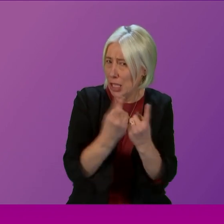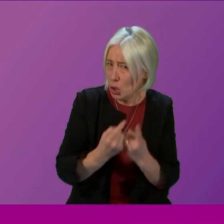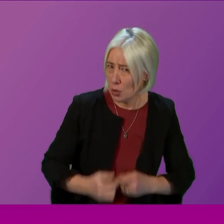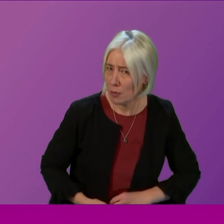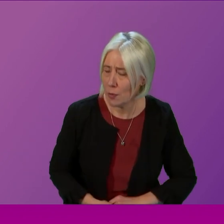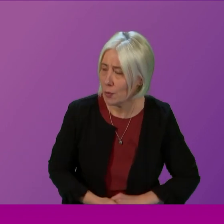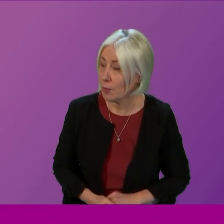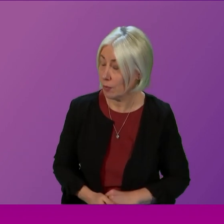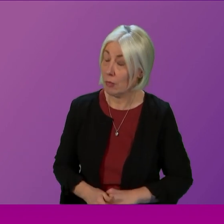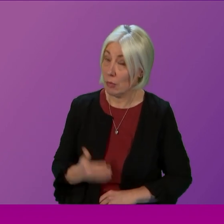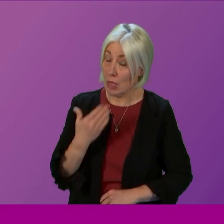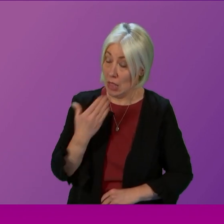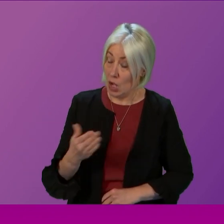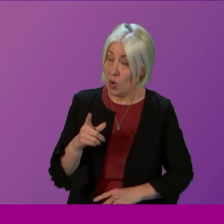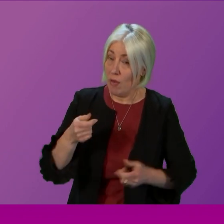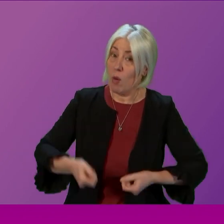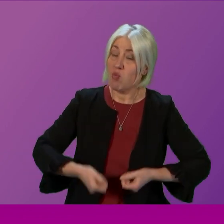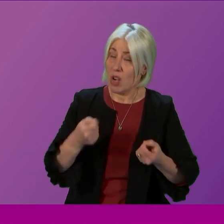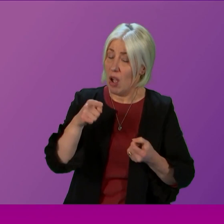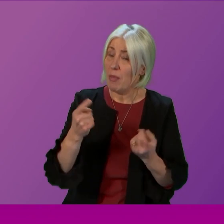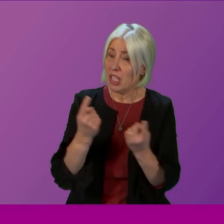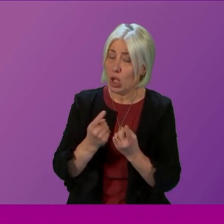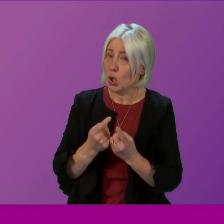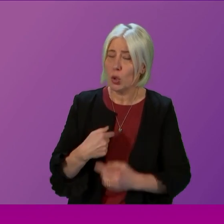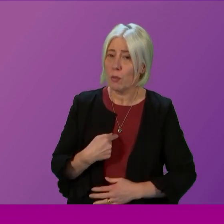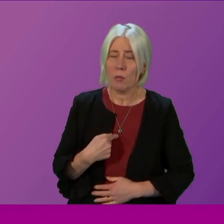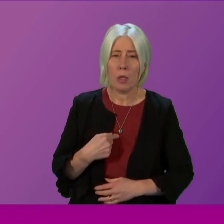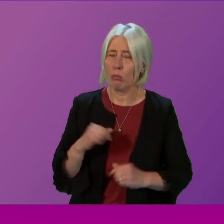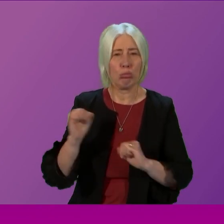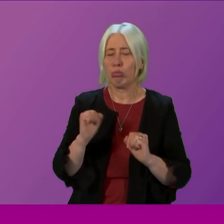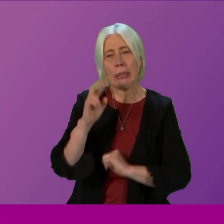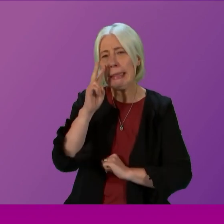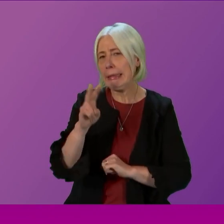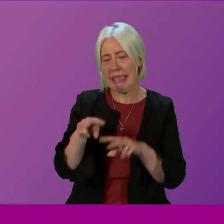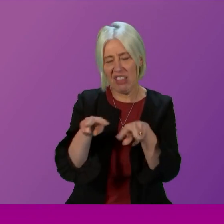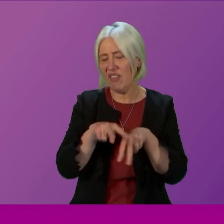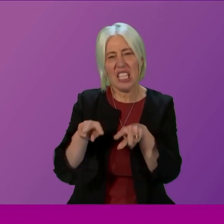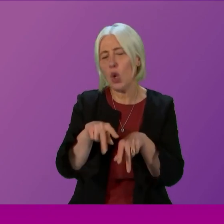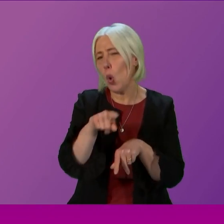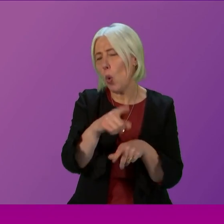I thank Willie Rennie for raising that issue. I have not seen the video that he mentioned,